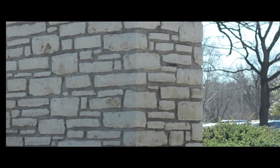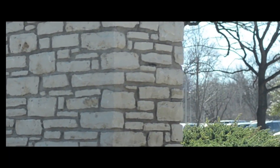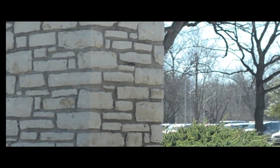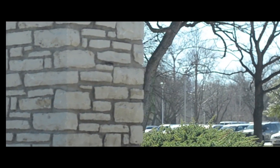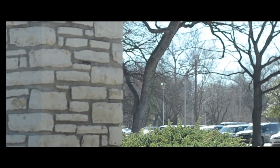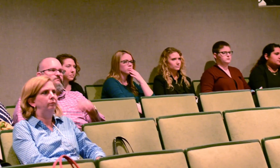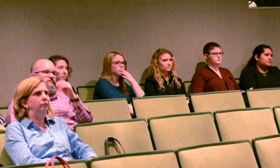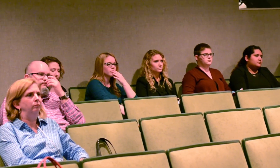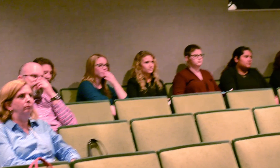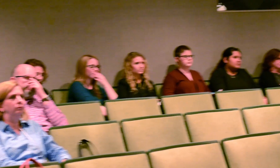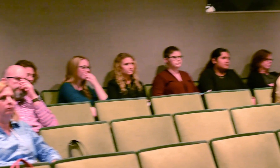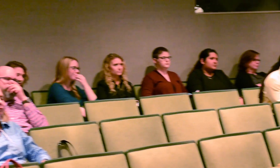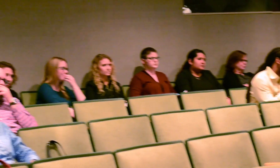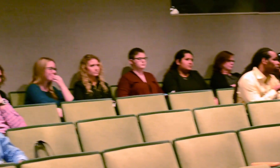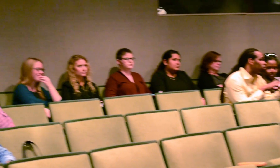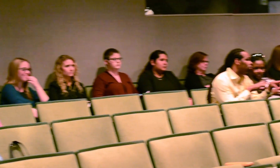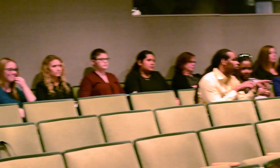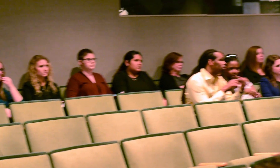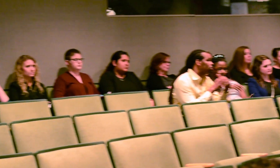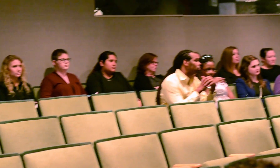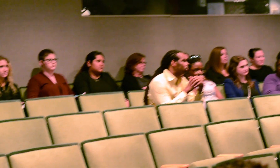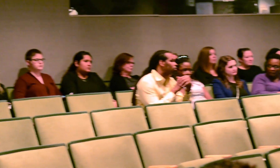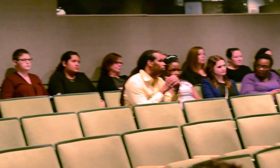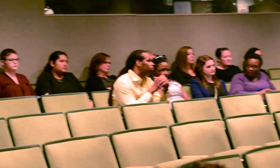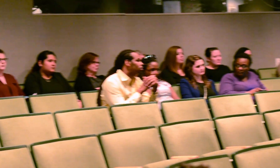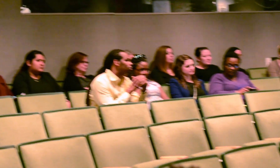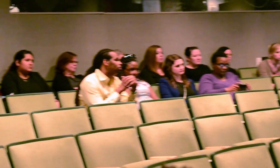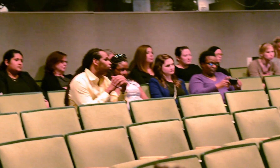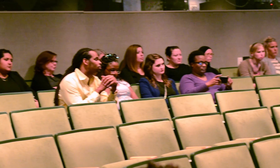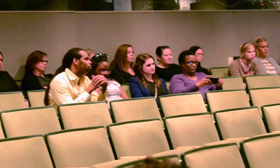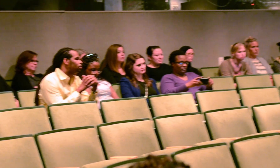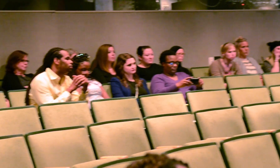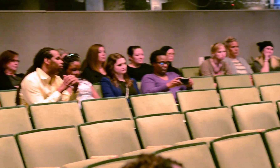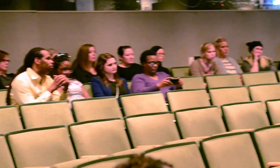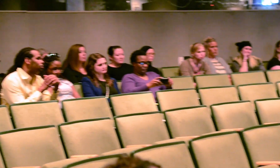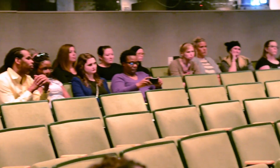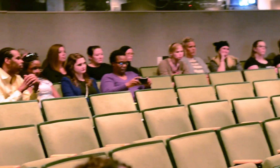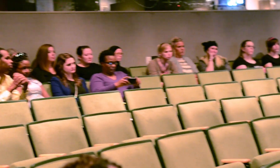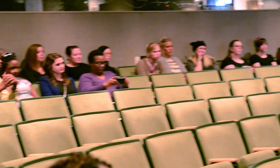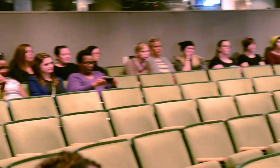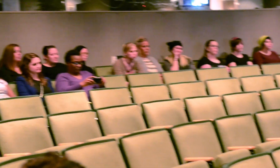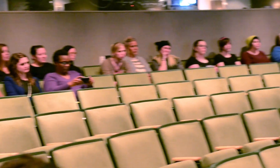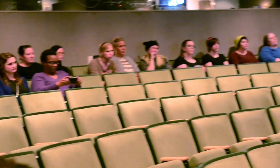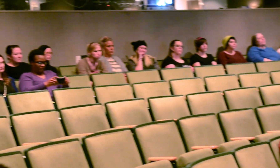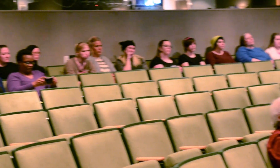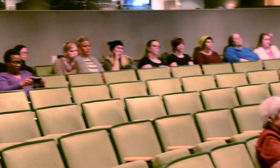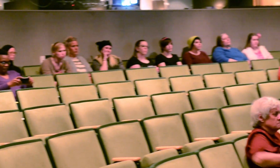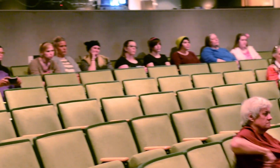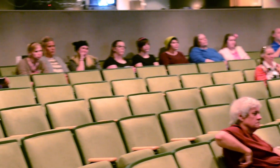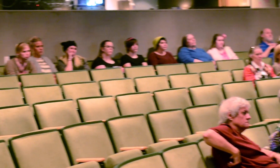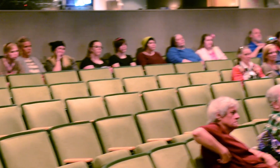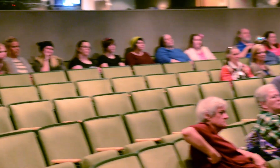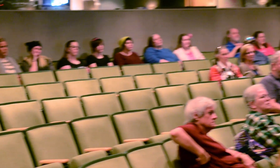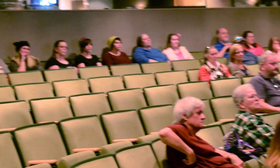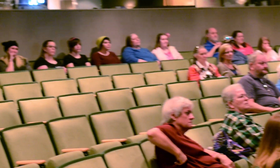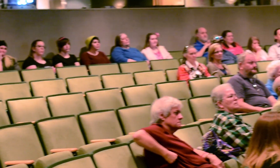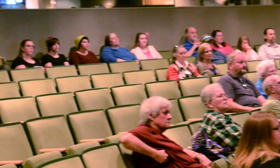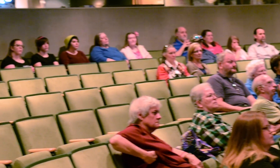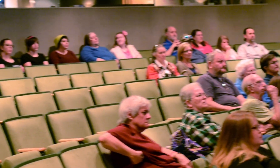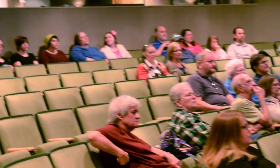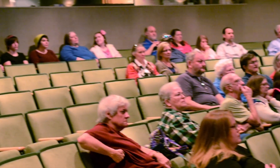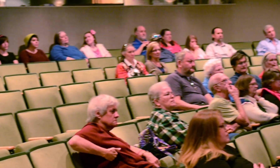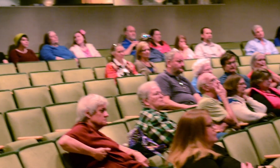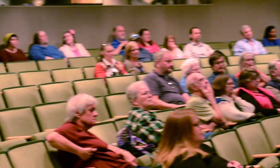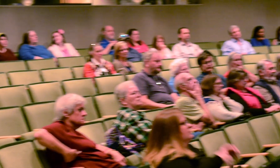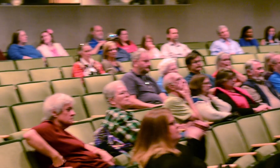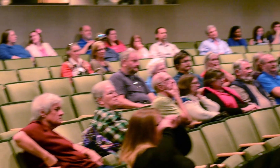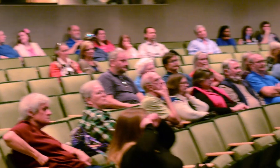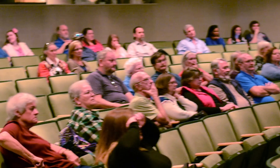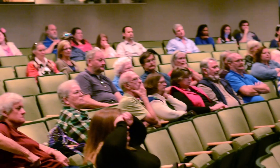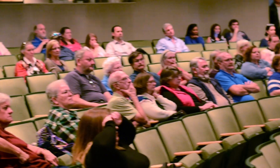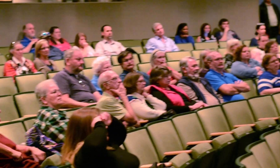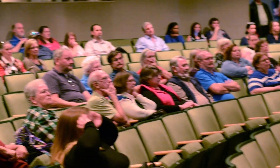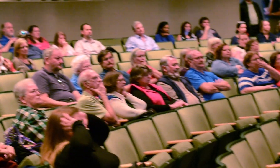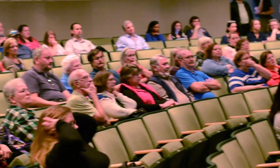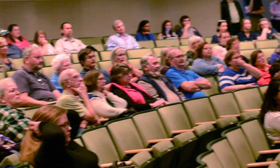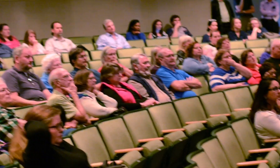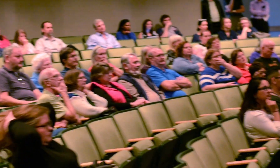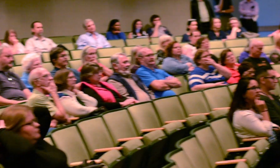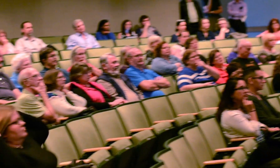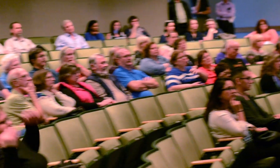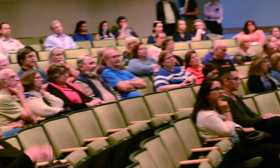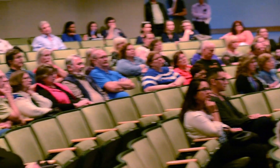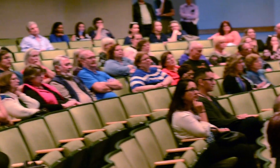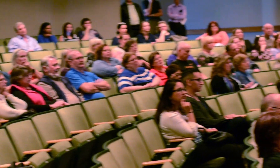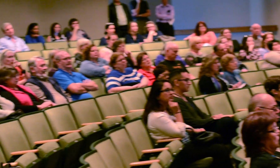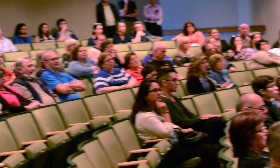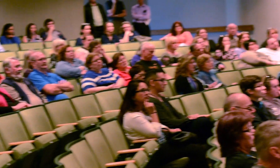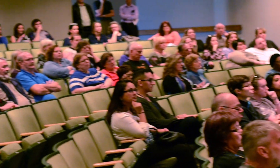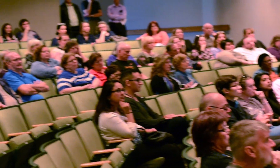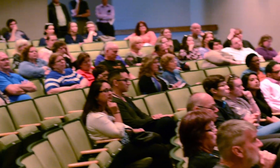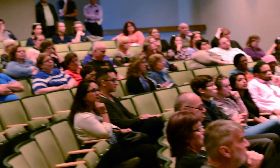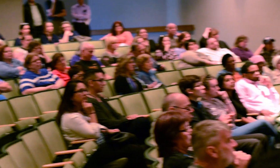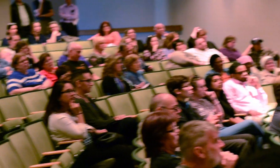[Camera pans audience sitting in a auditorium, starting at the back to the front. All kinds of people are depicted.]